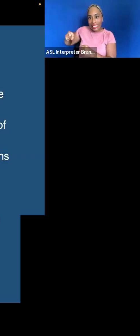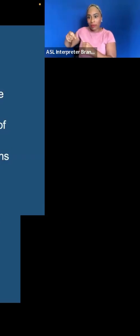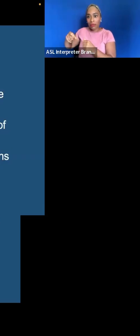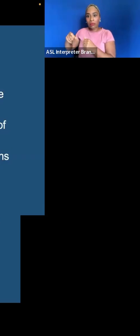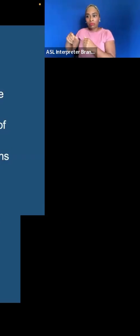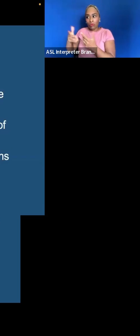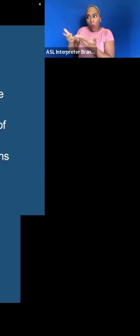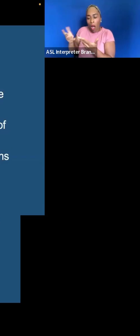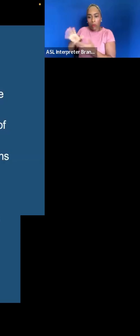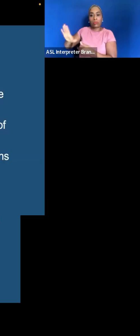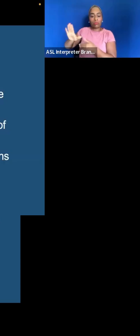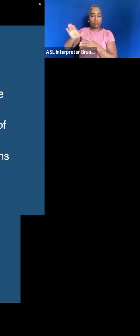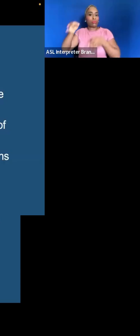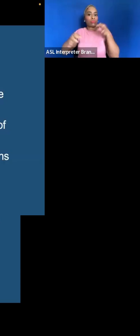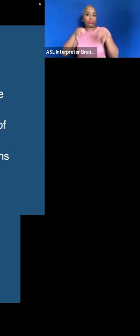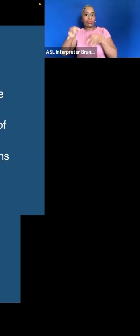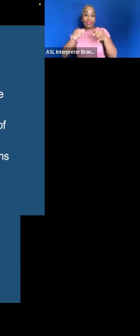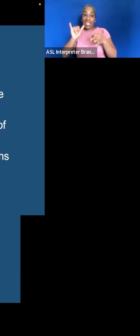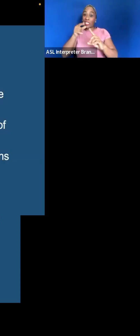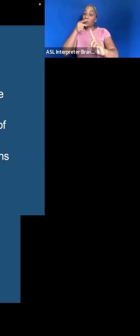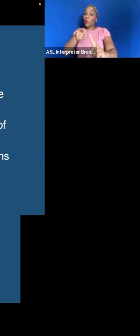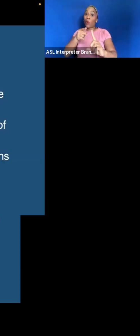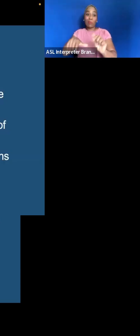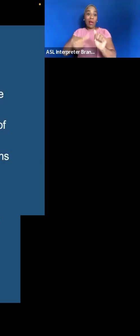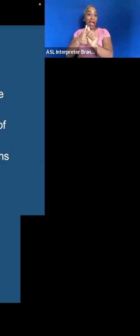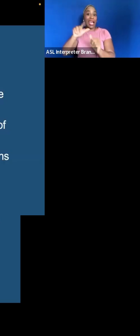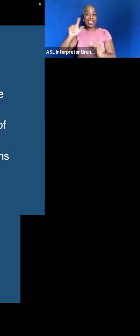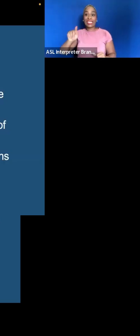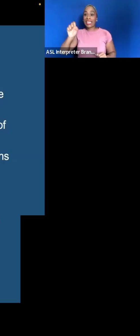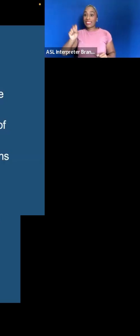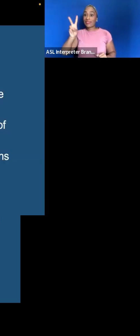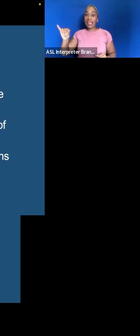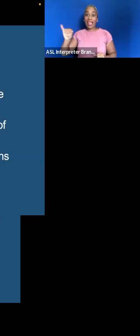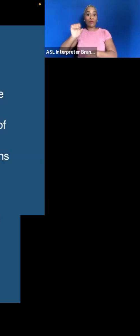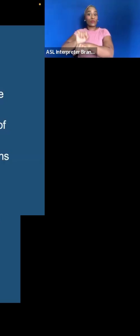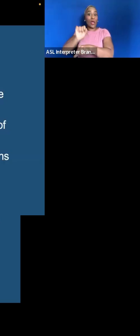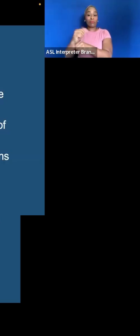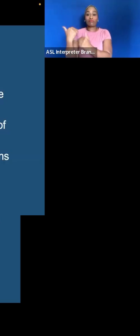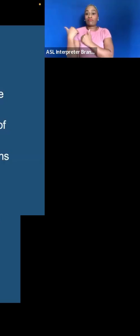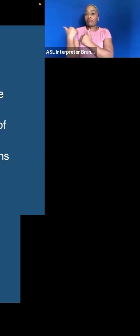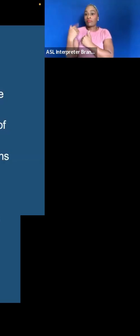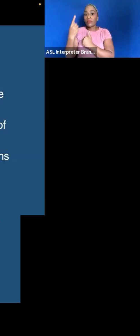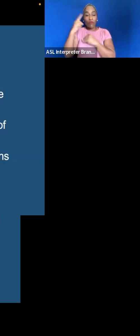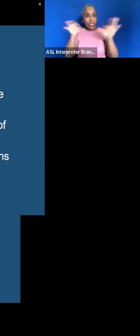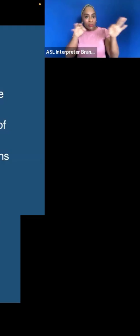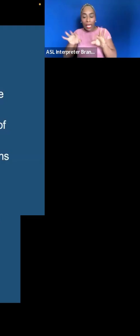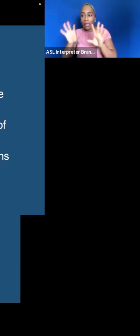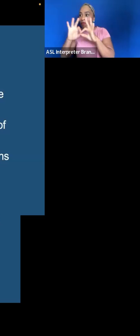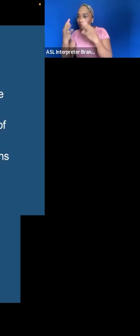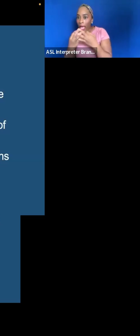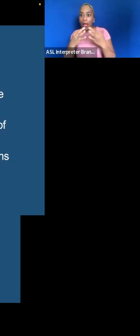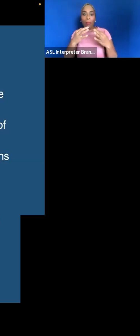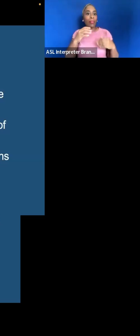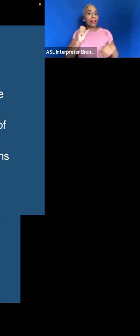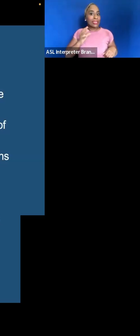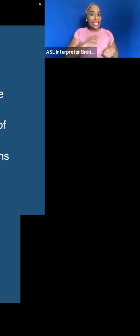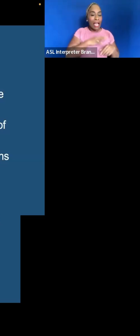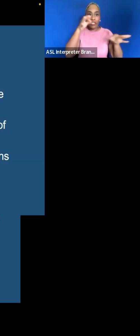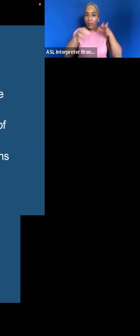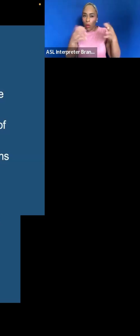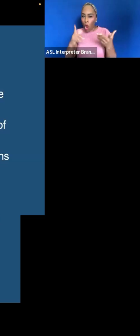And that's one of their main jobs is to help them understand what that means and what this is going to need to look like for this kiddo.